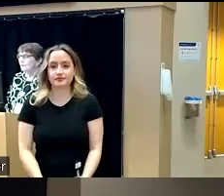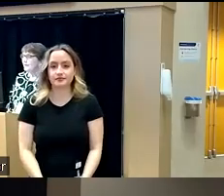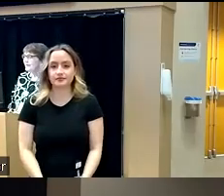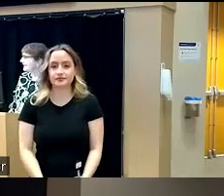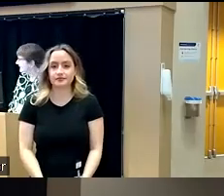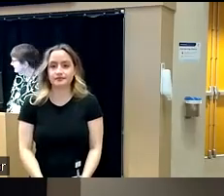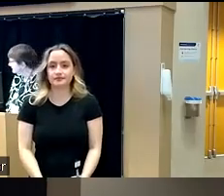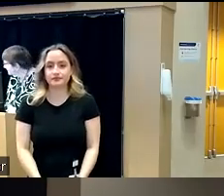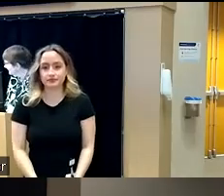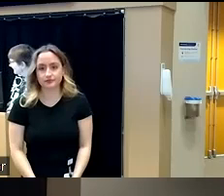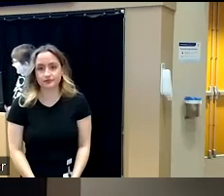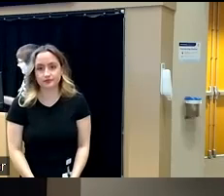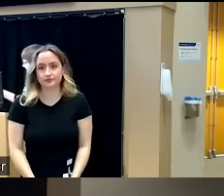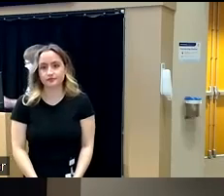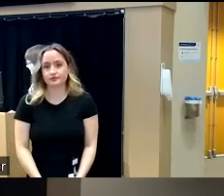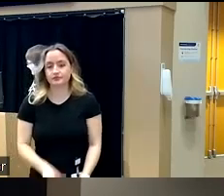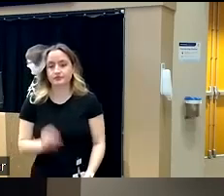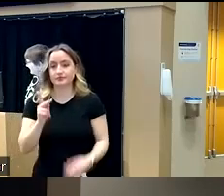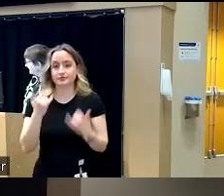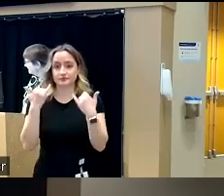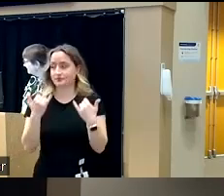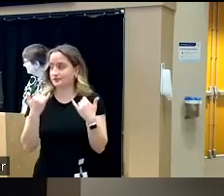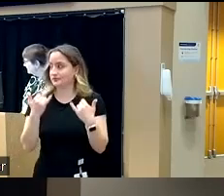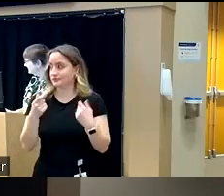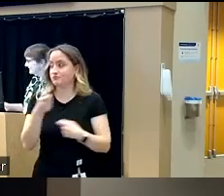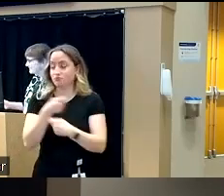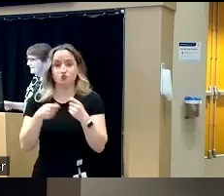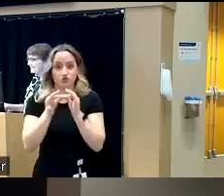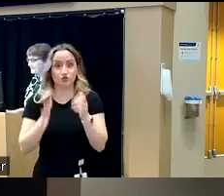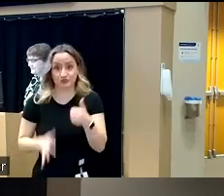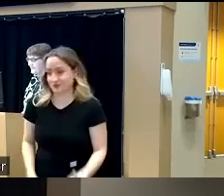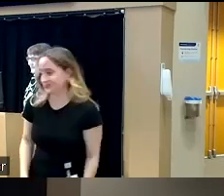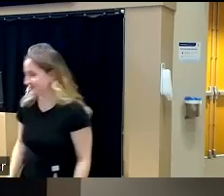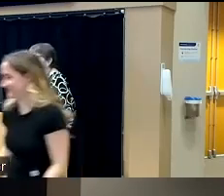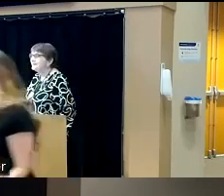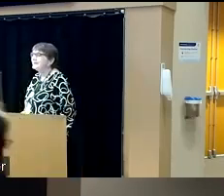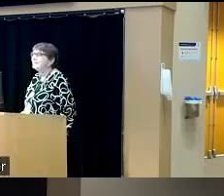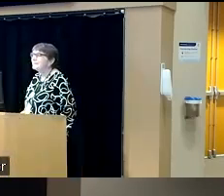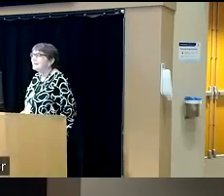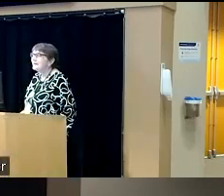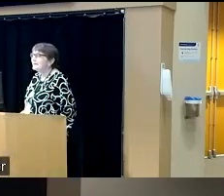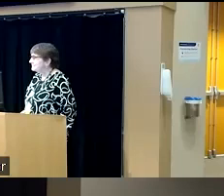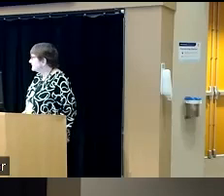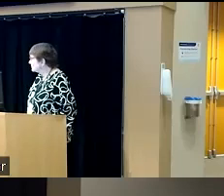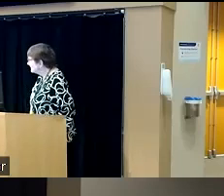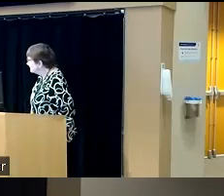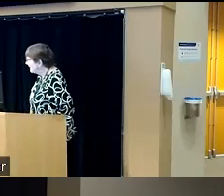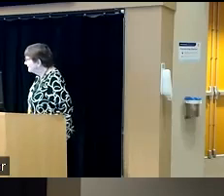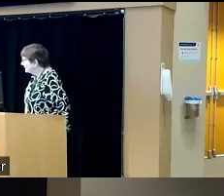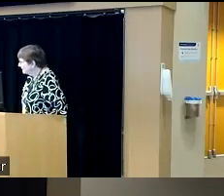okay and I think right now I turn this over to Dr Mathis to talk about the administrative diagram